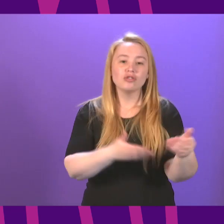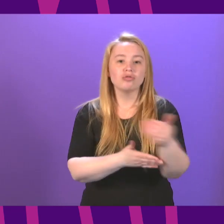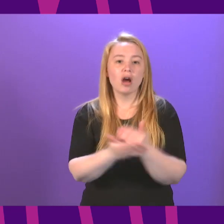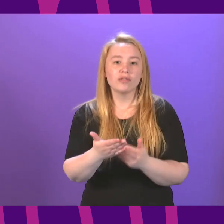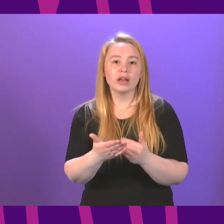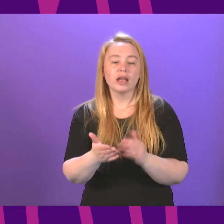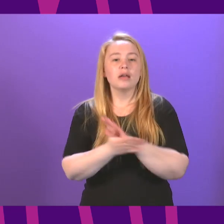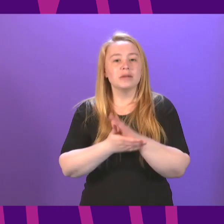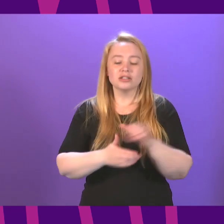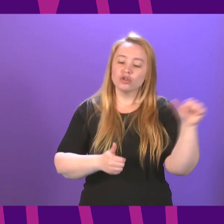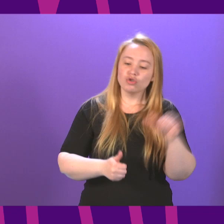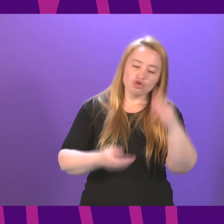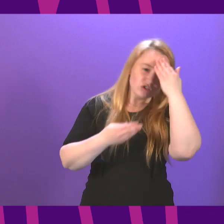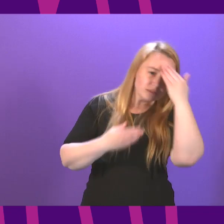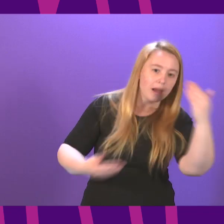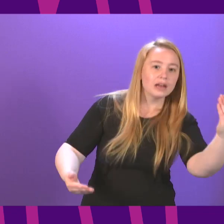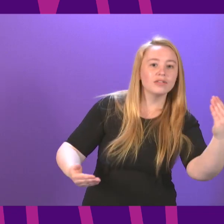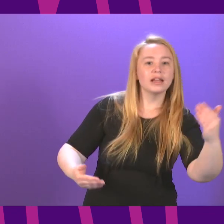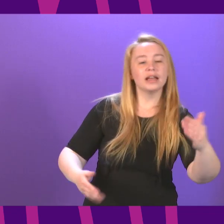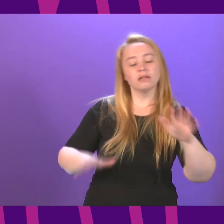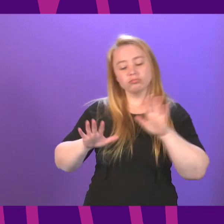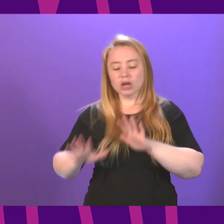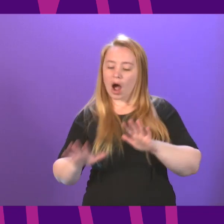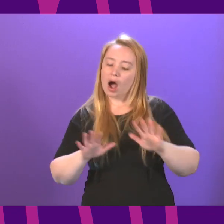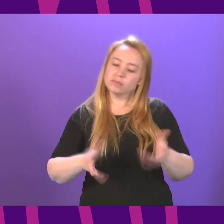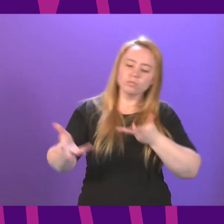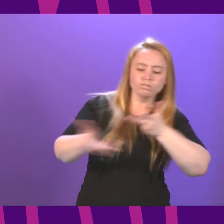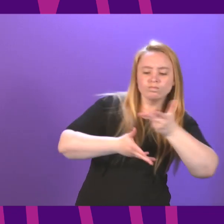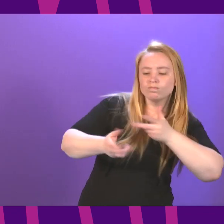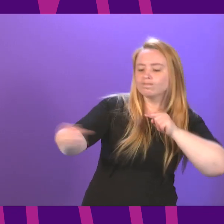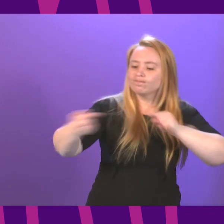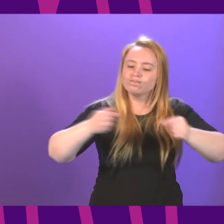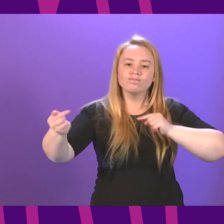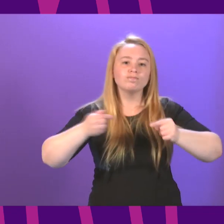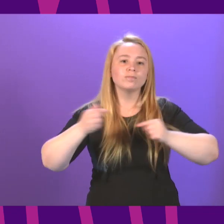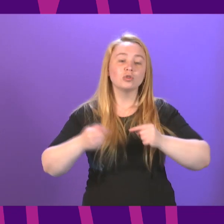but we should do so respectfully, civilly and with the recognition that, although we might disagree,